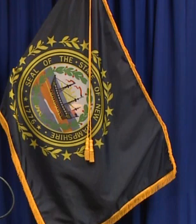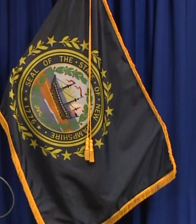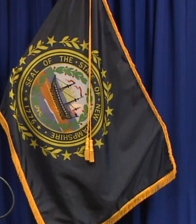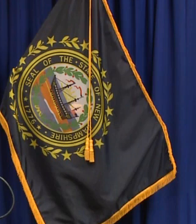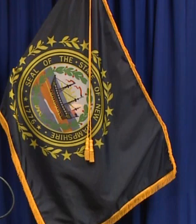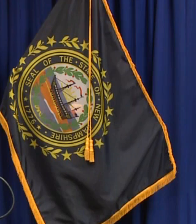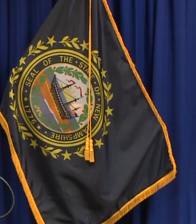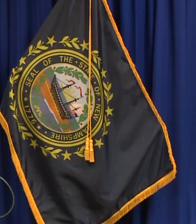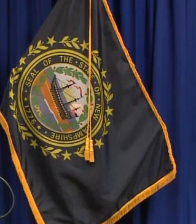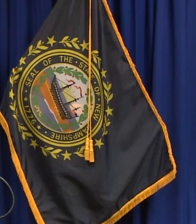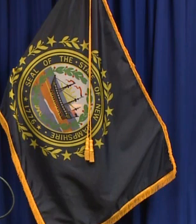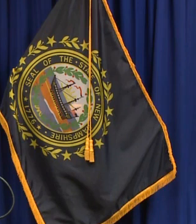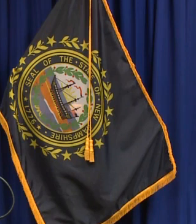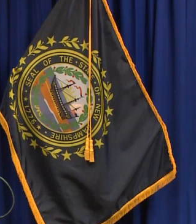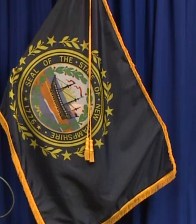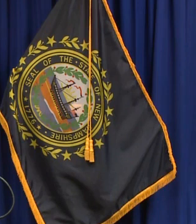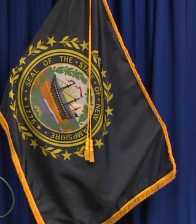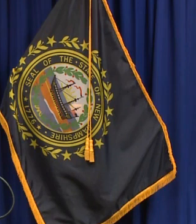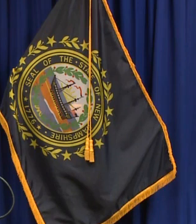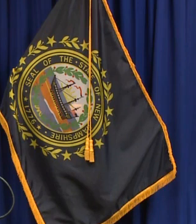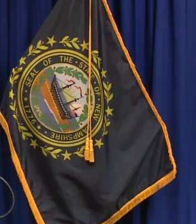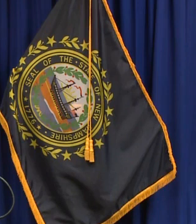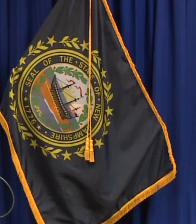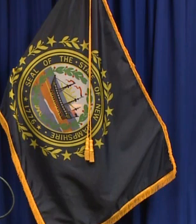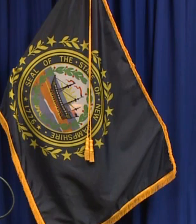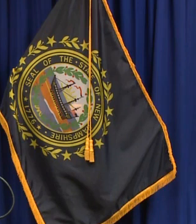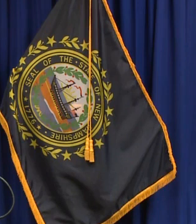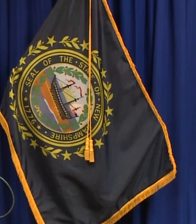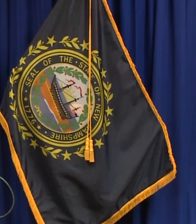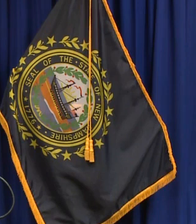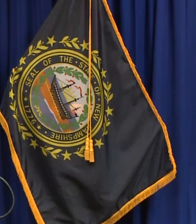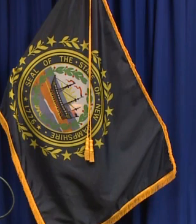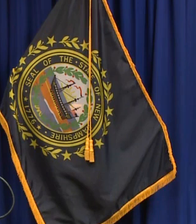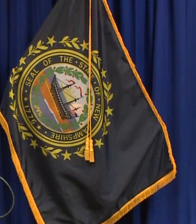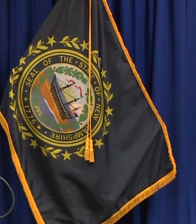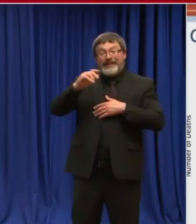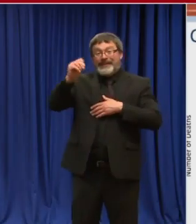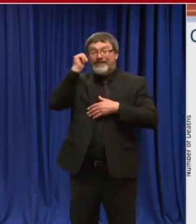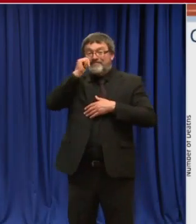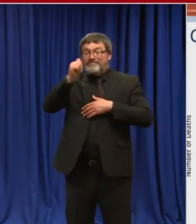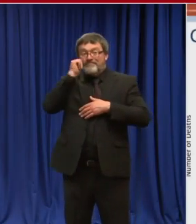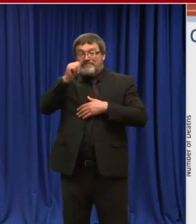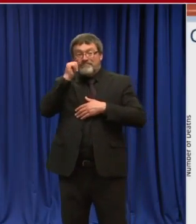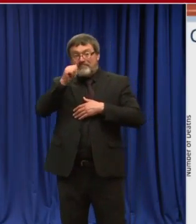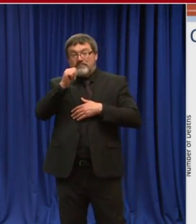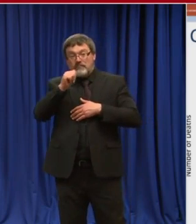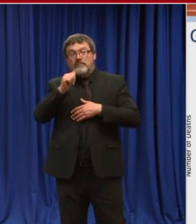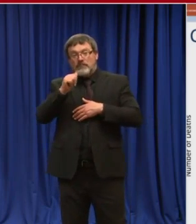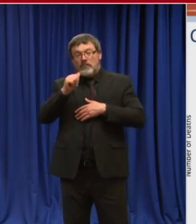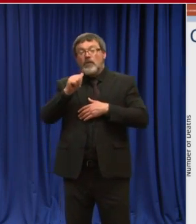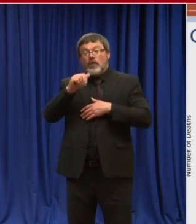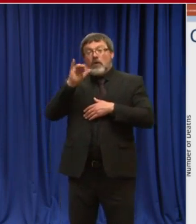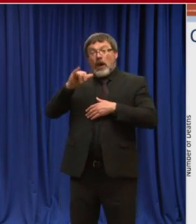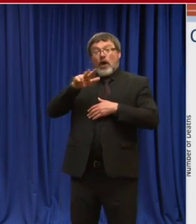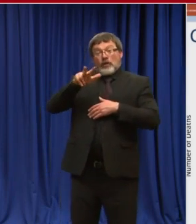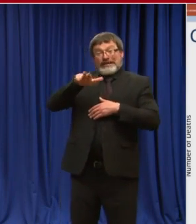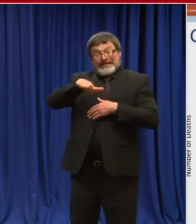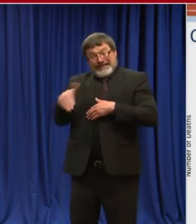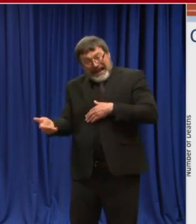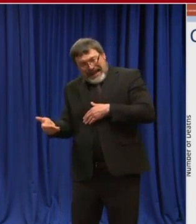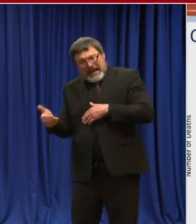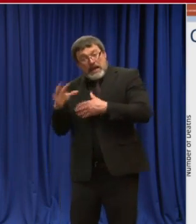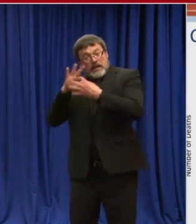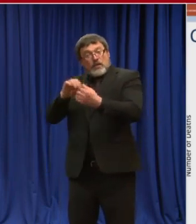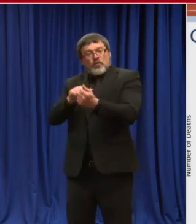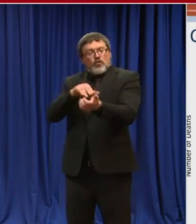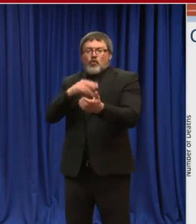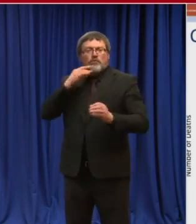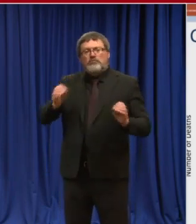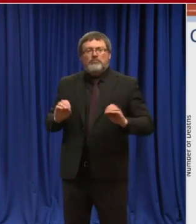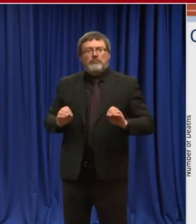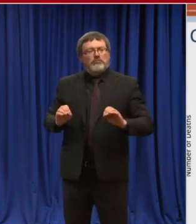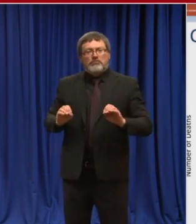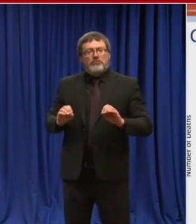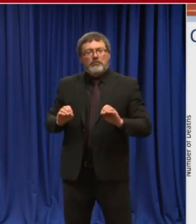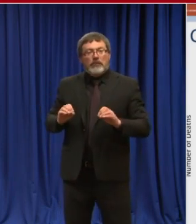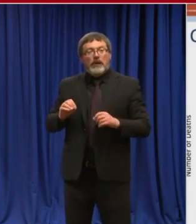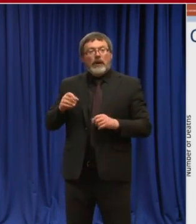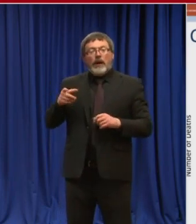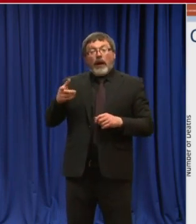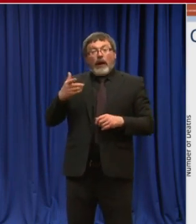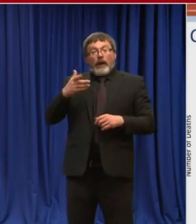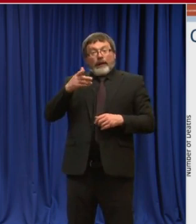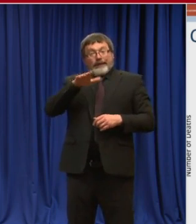THE 3S IS HIGHLIGHTED HERE THE THREE ADDITIONAL DEATHS FROM TODAY ARE INCLUDED HERE AND NONE OF THOSE ARE ASSOCIATED WITH A LONG-TERM CARE FACILITY OUTBREAK WHERE THOSE PEOPLE WERE WHEN